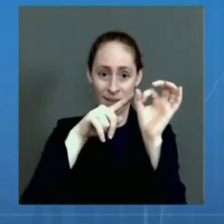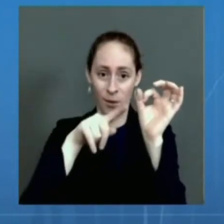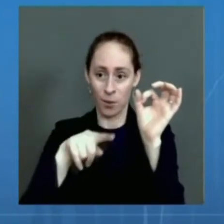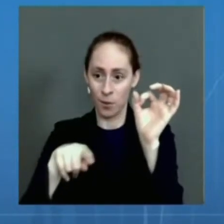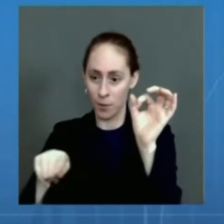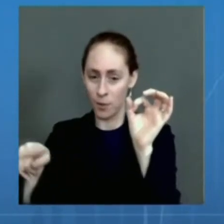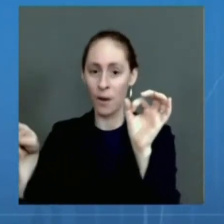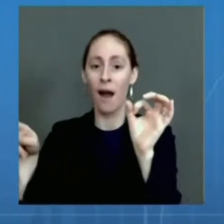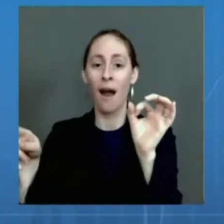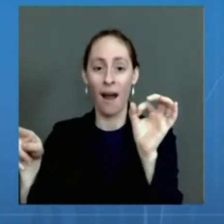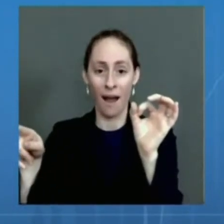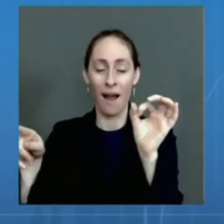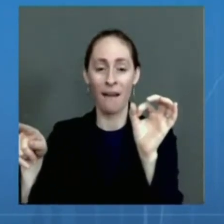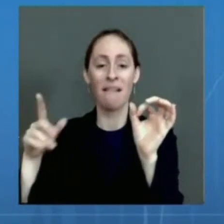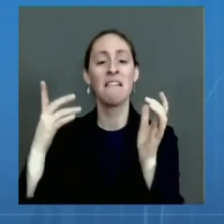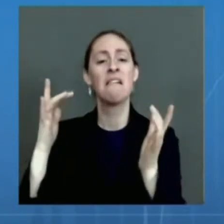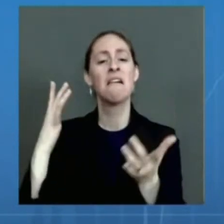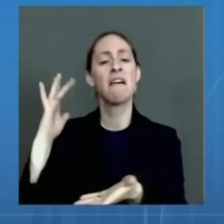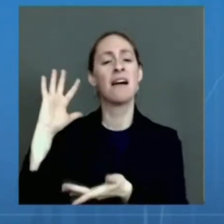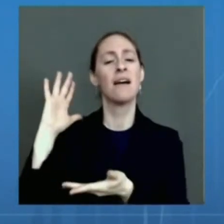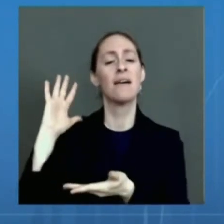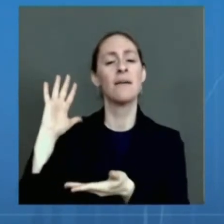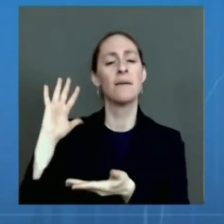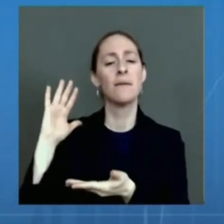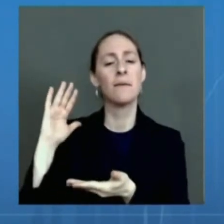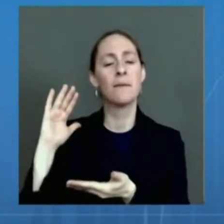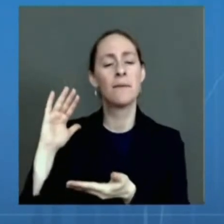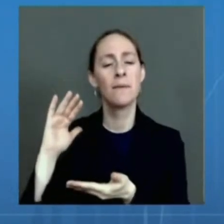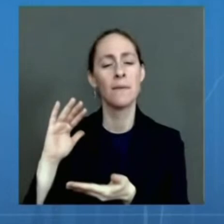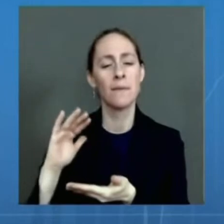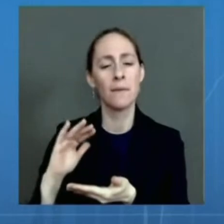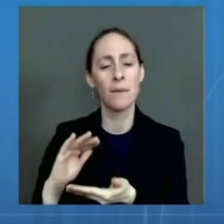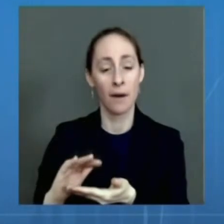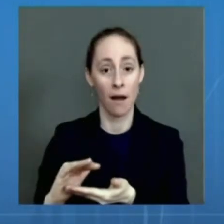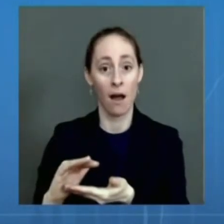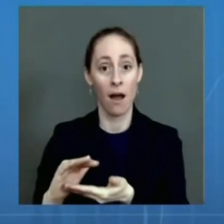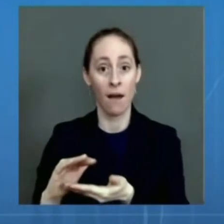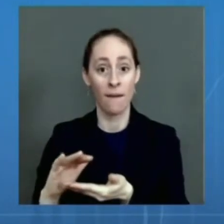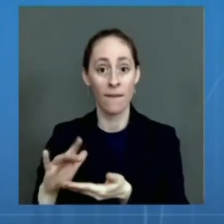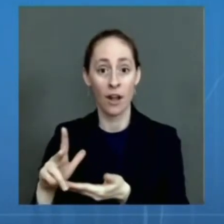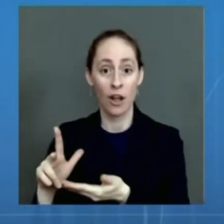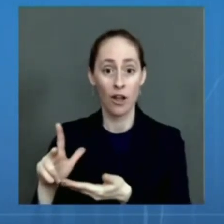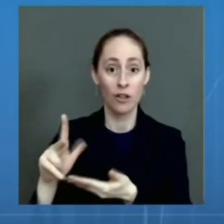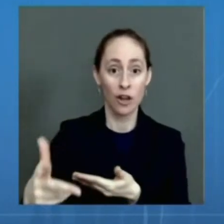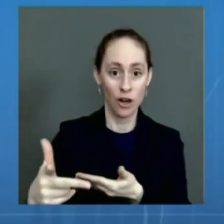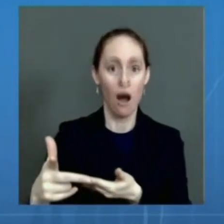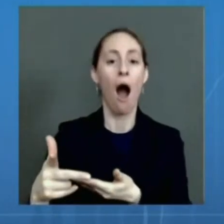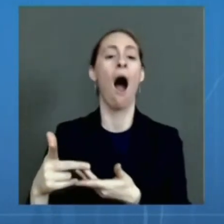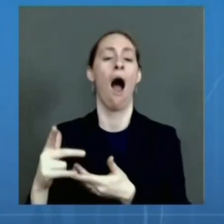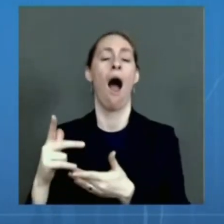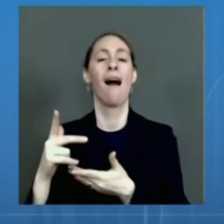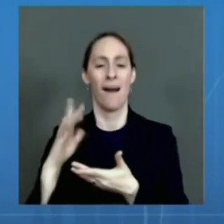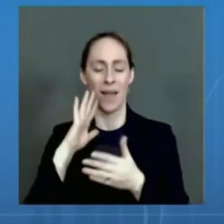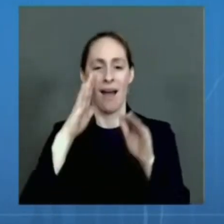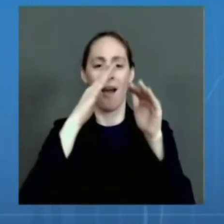WHEN YOU BOOST NOT ONLY DO YOU BRING IT UP TO DELTA IN THE